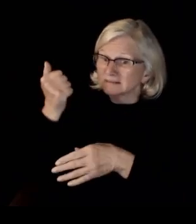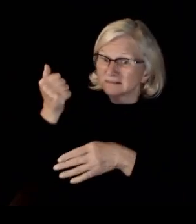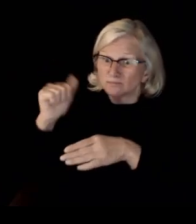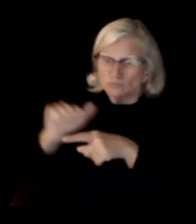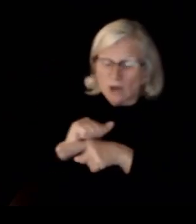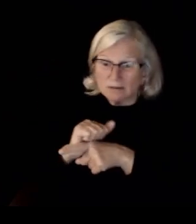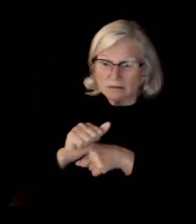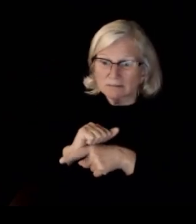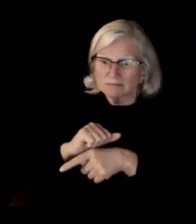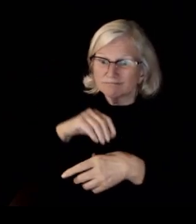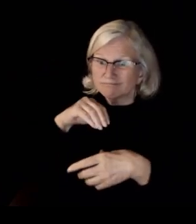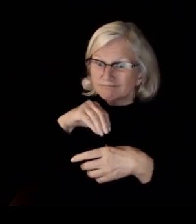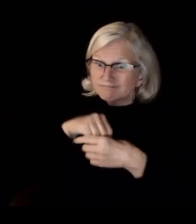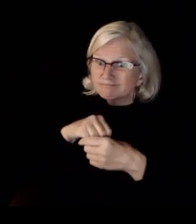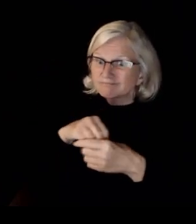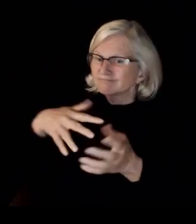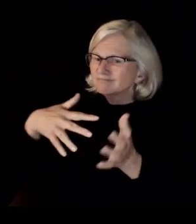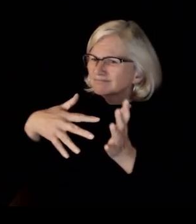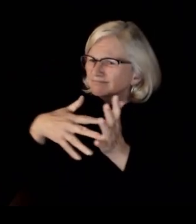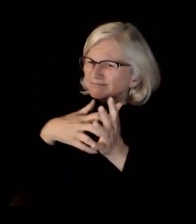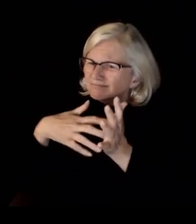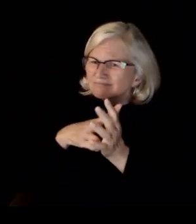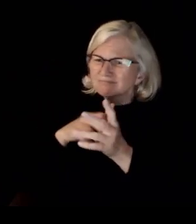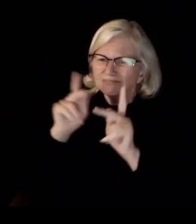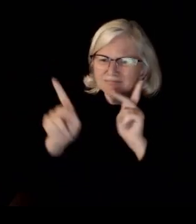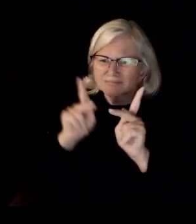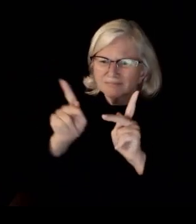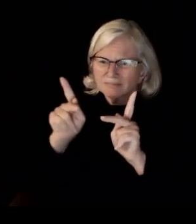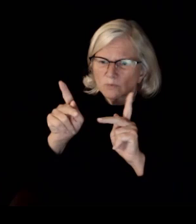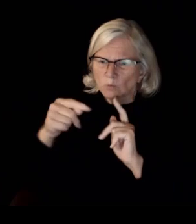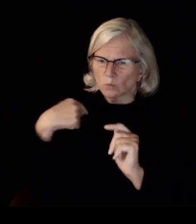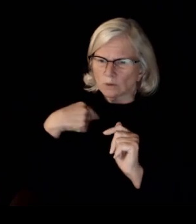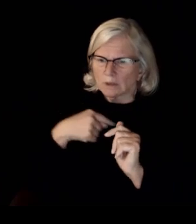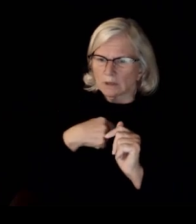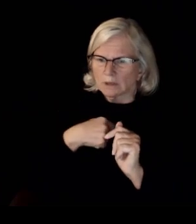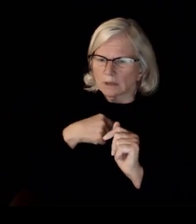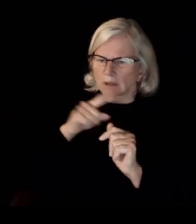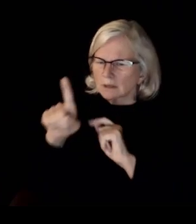We did ask them a number of questions and they're going to be you. One of the things